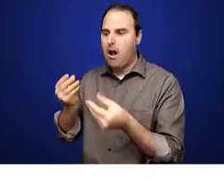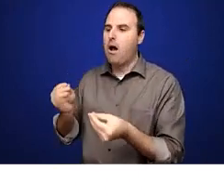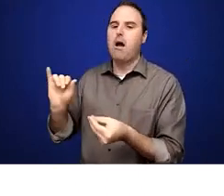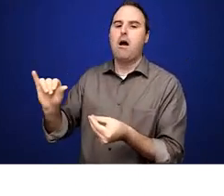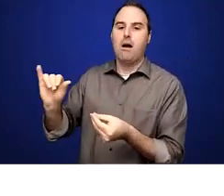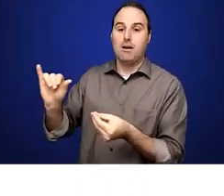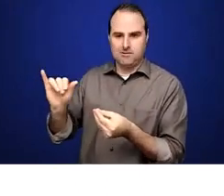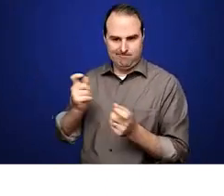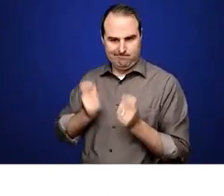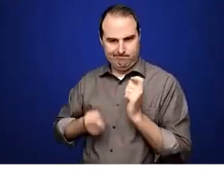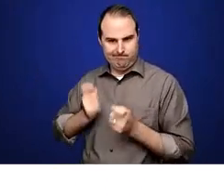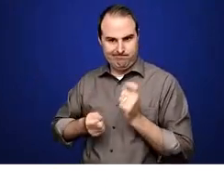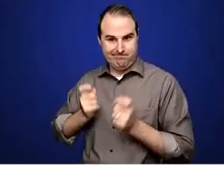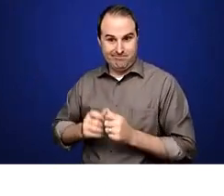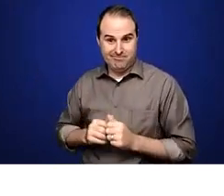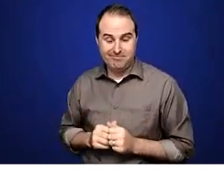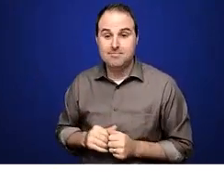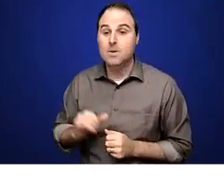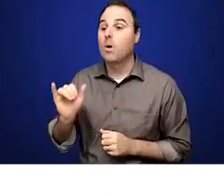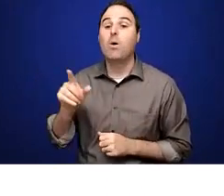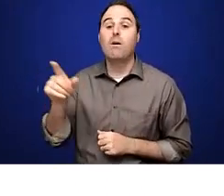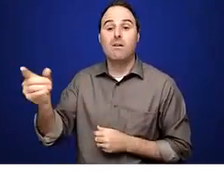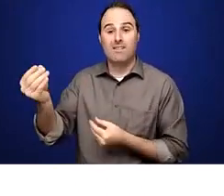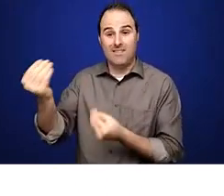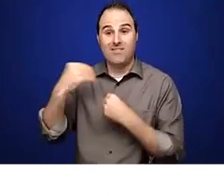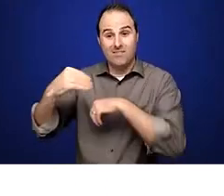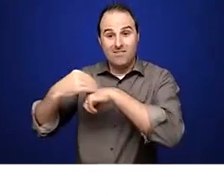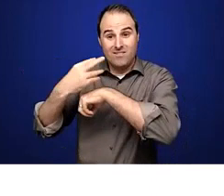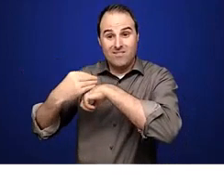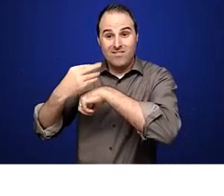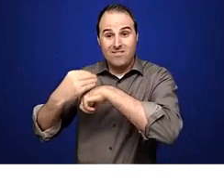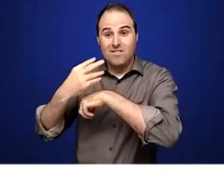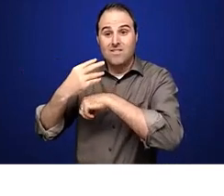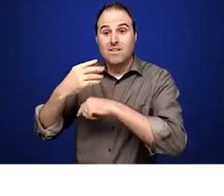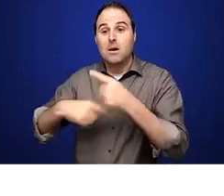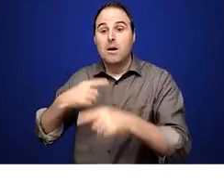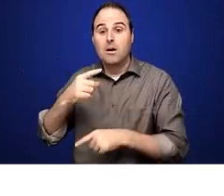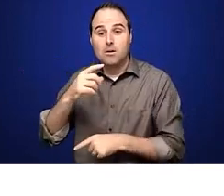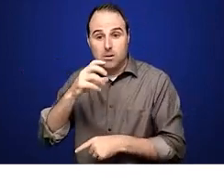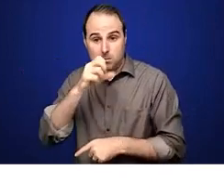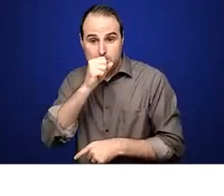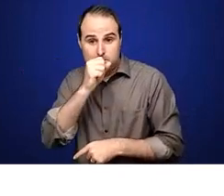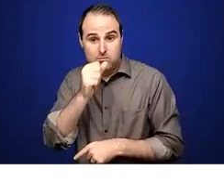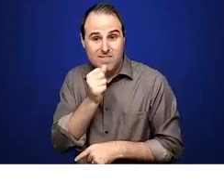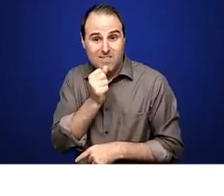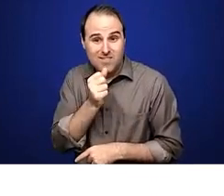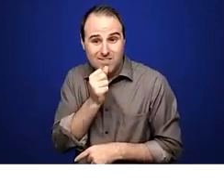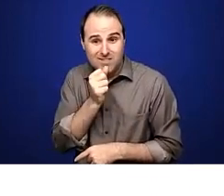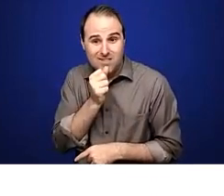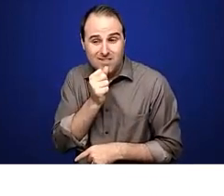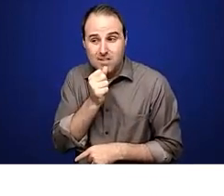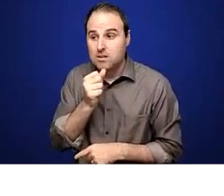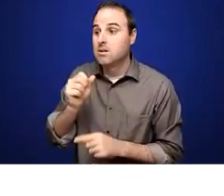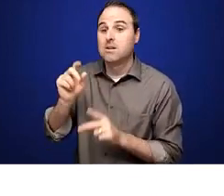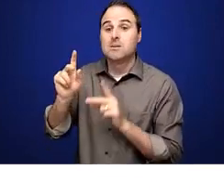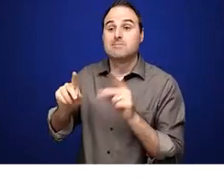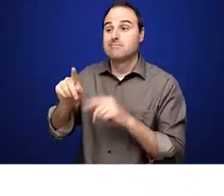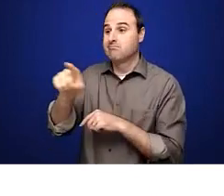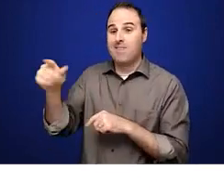regarding privacy and how privacy is perceived by people who have these episodic health conditions, what some